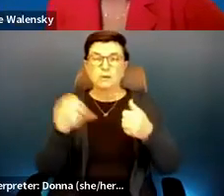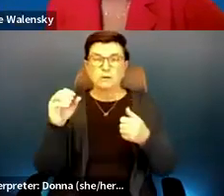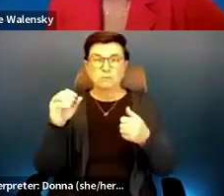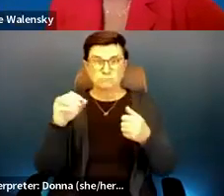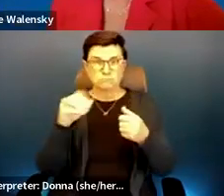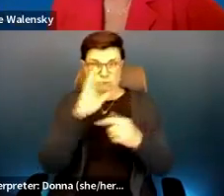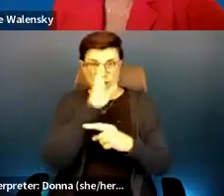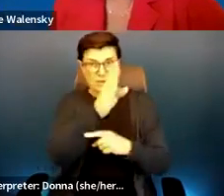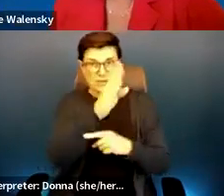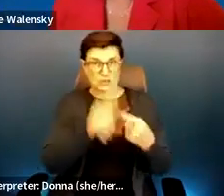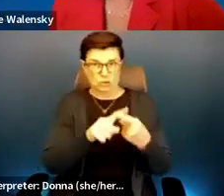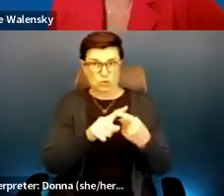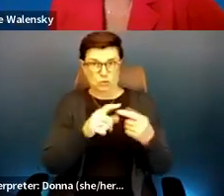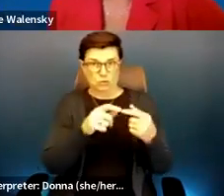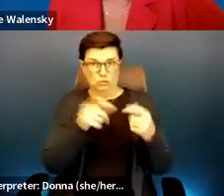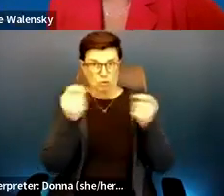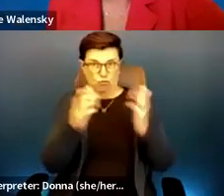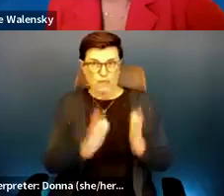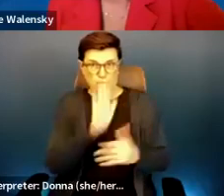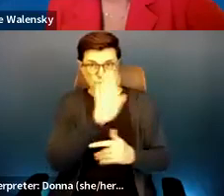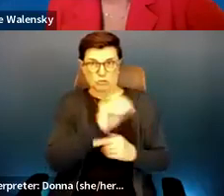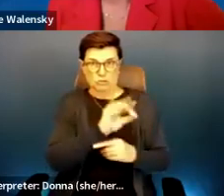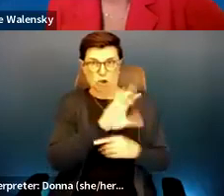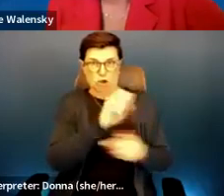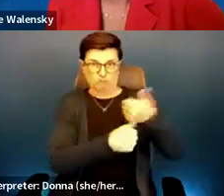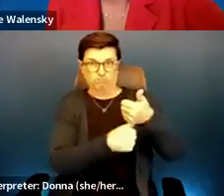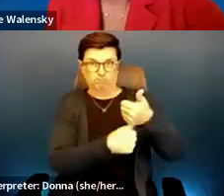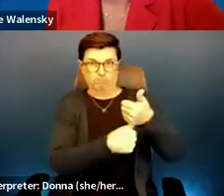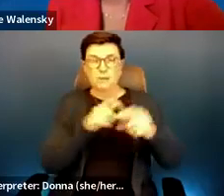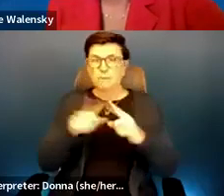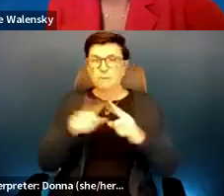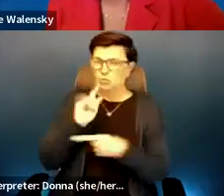But all of that hard work has been ongoing really since I started.